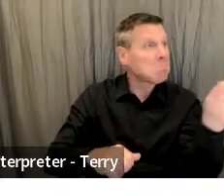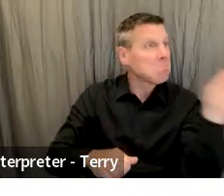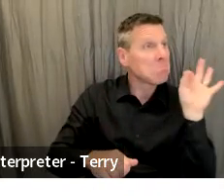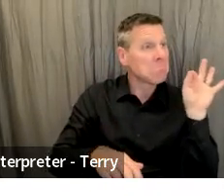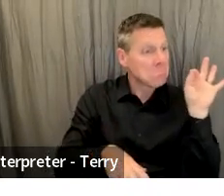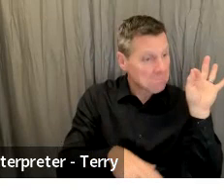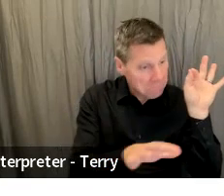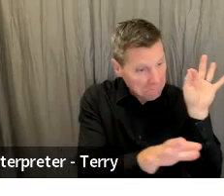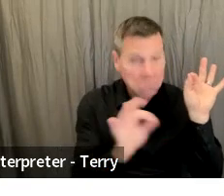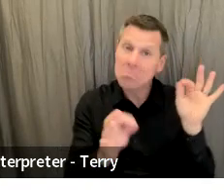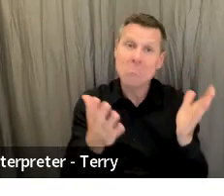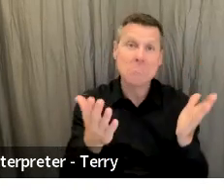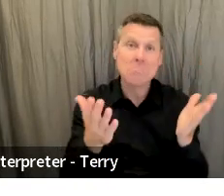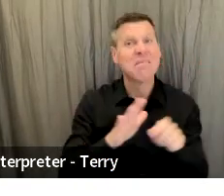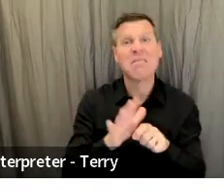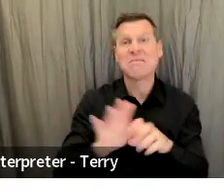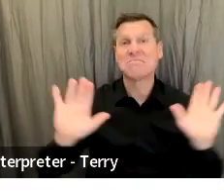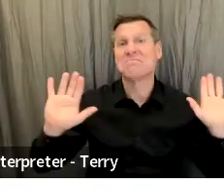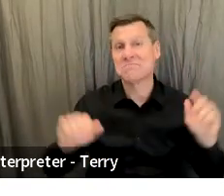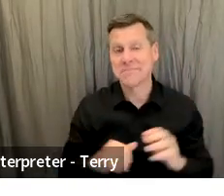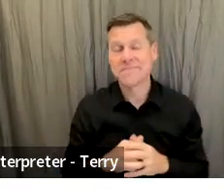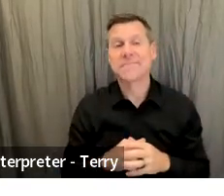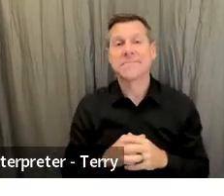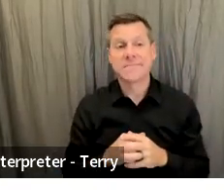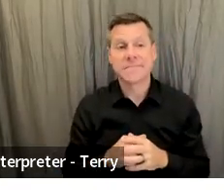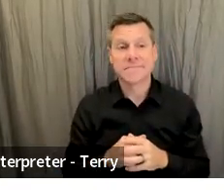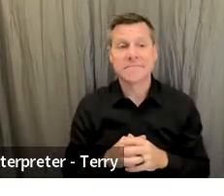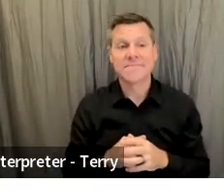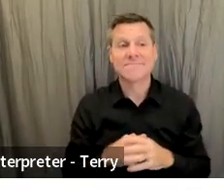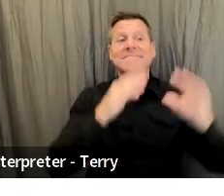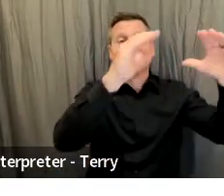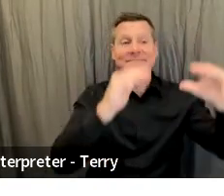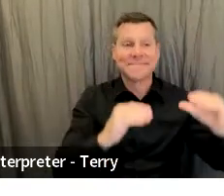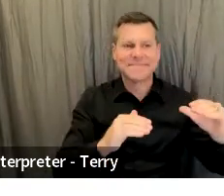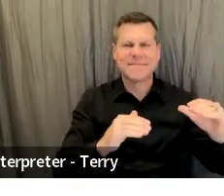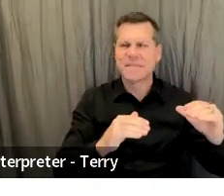move through an entire first. How many weeks do we do?